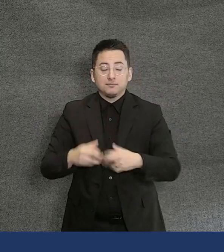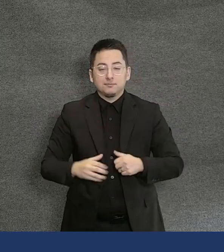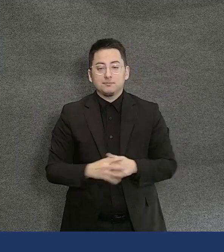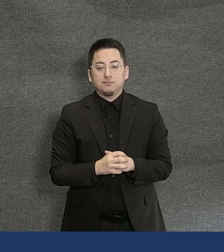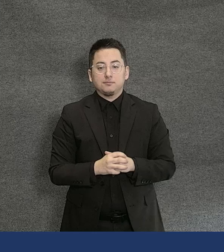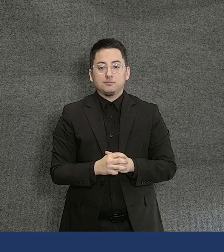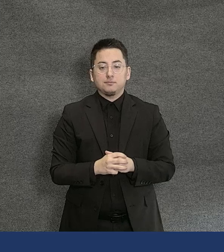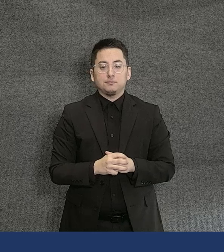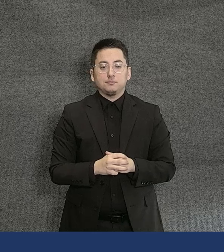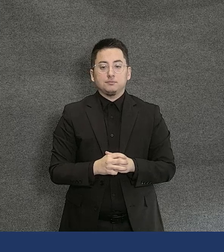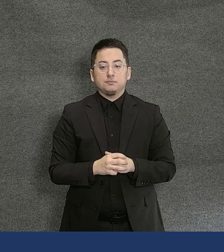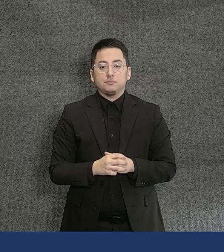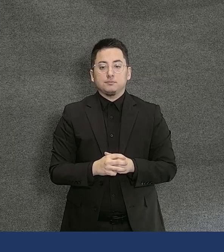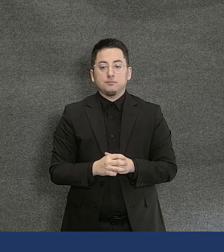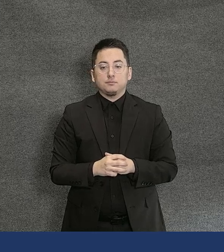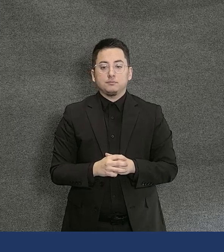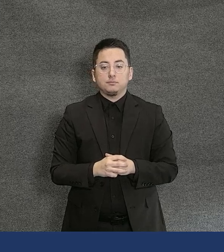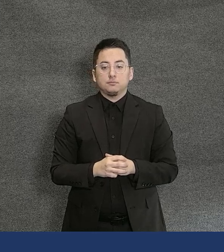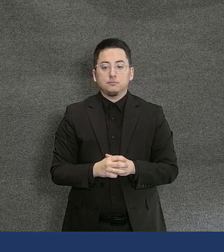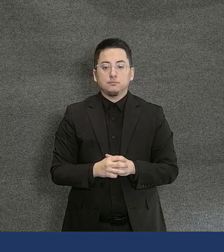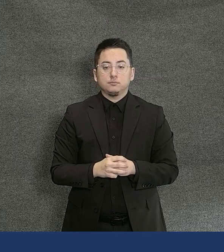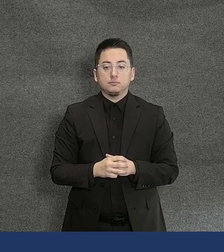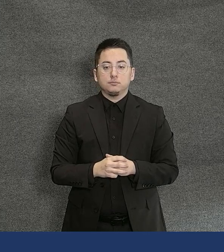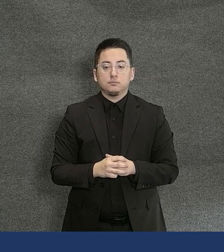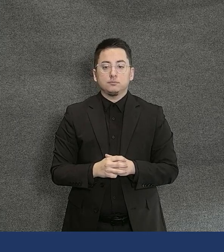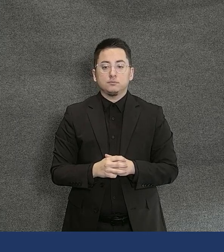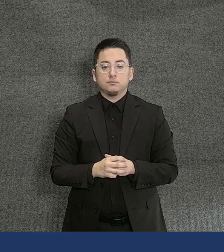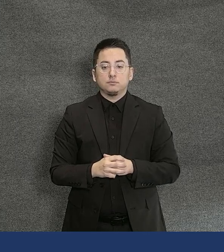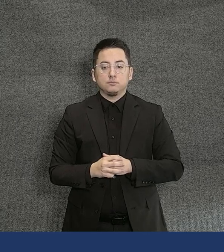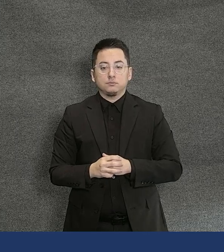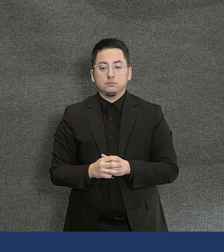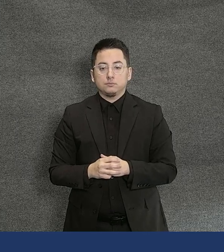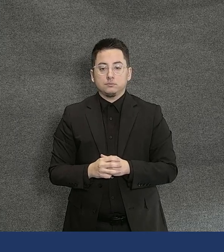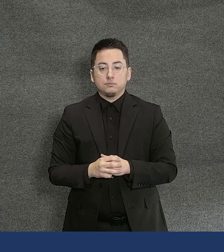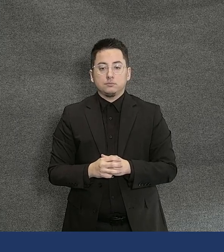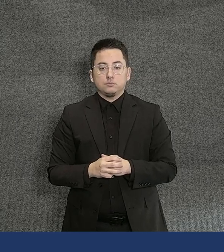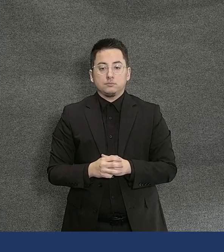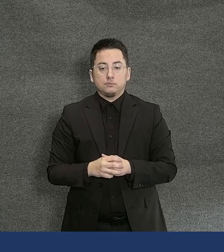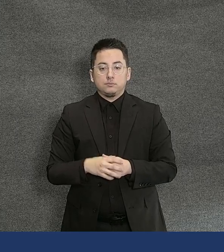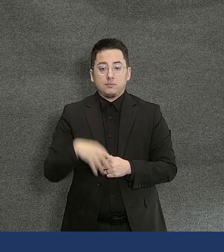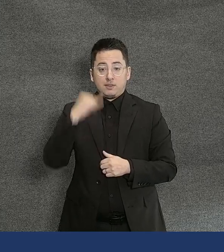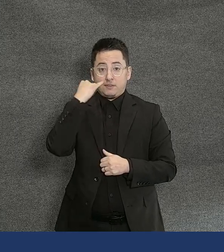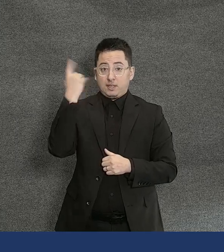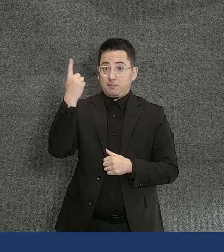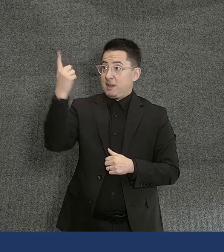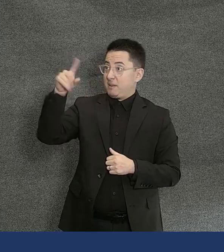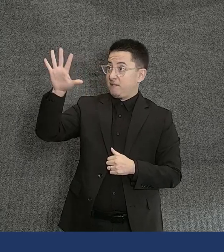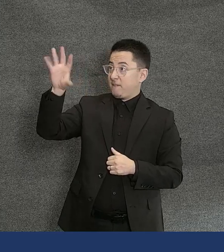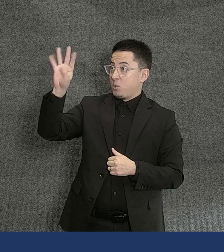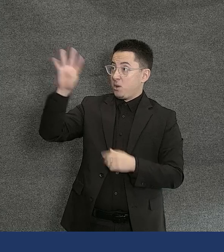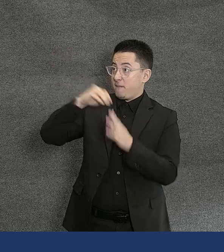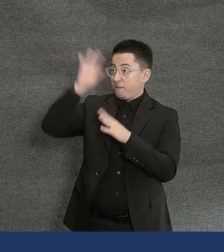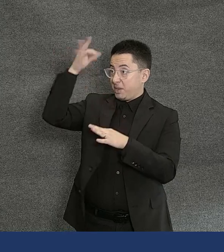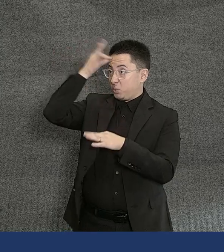And it will stand regardless of what happens on the federal level because it will be in our Human Rights Act.